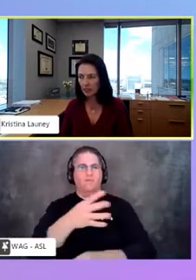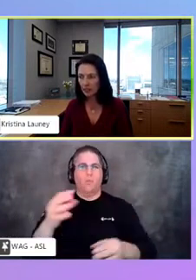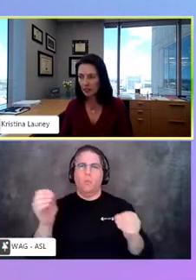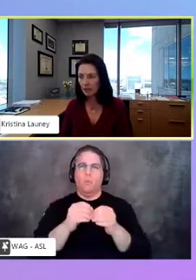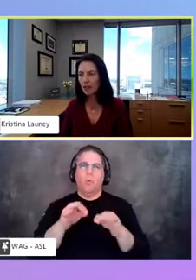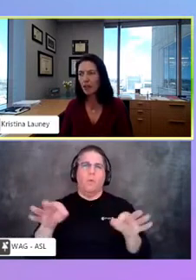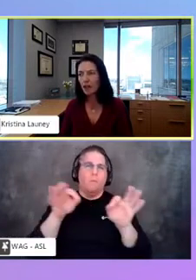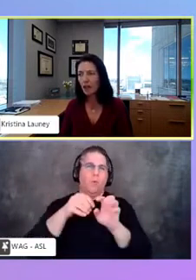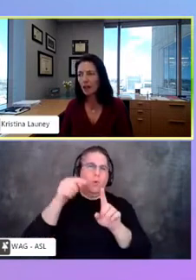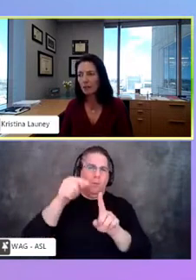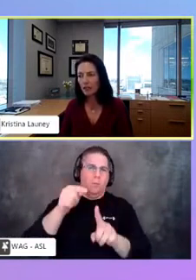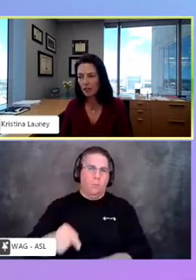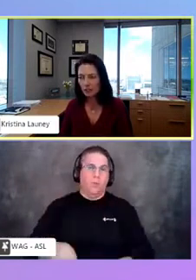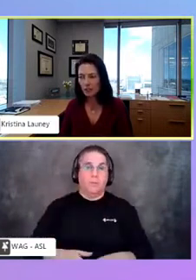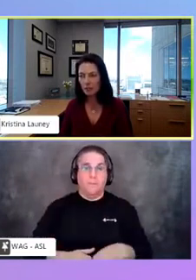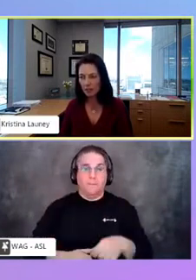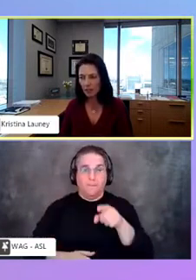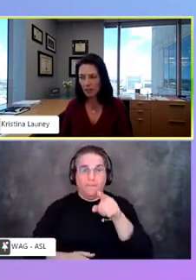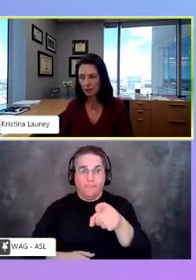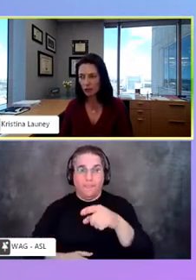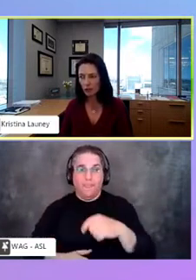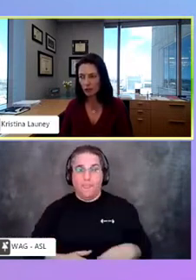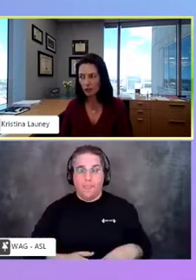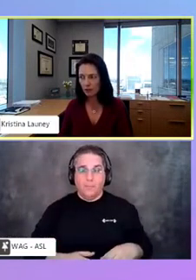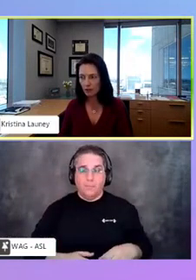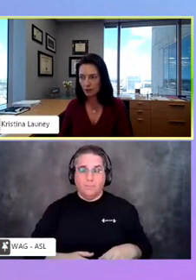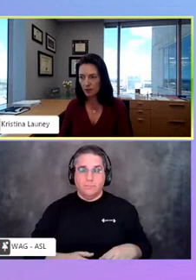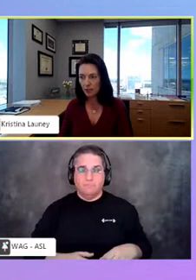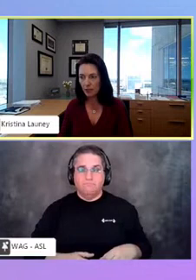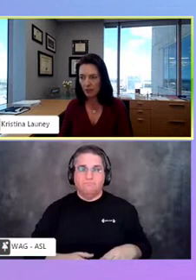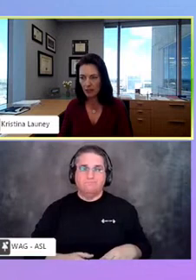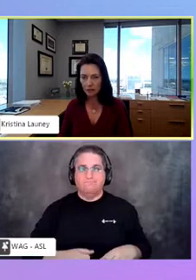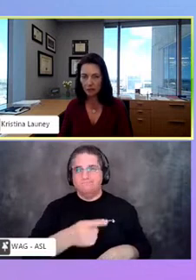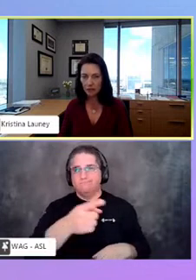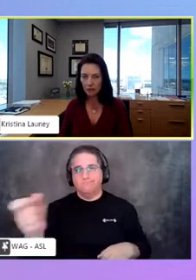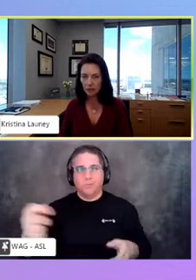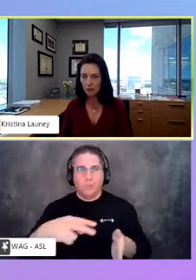found that the website was now accessible. So let me